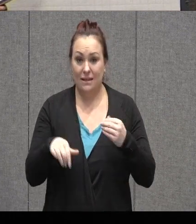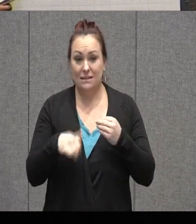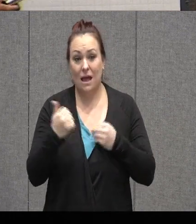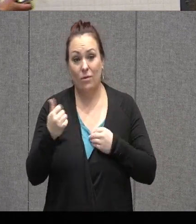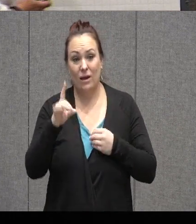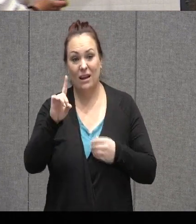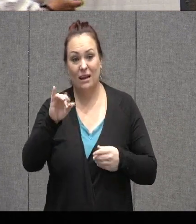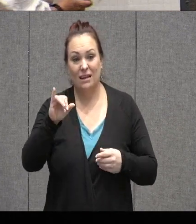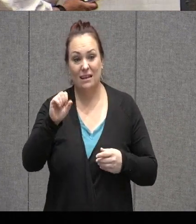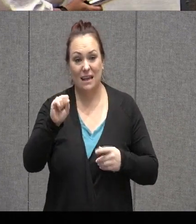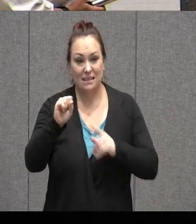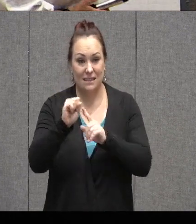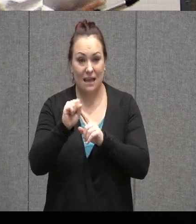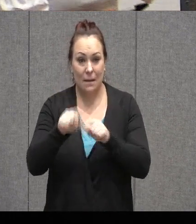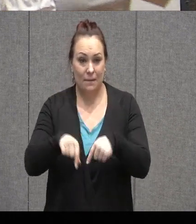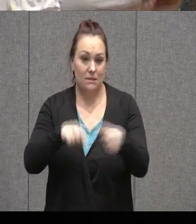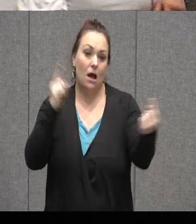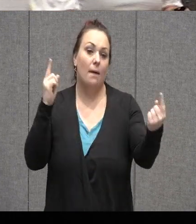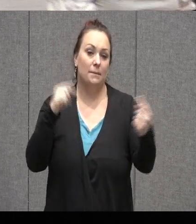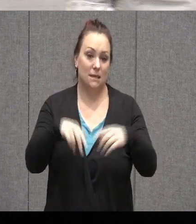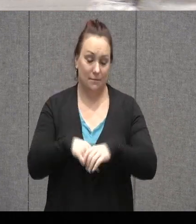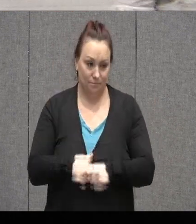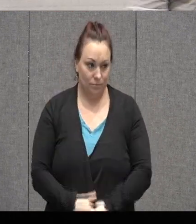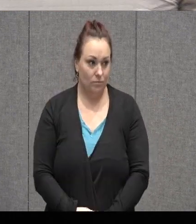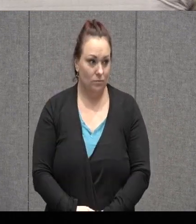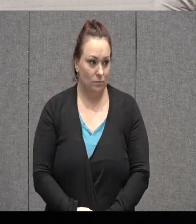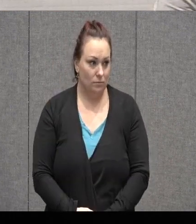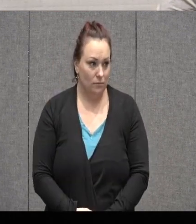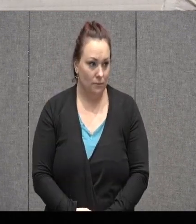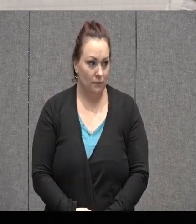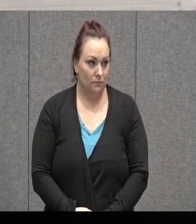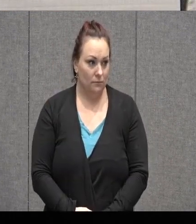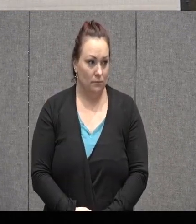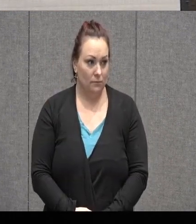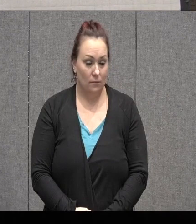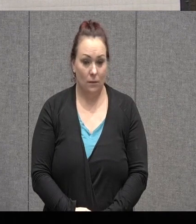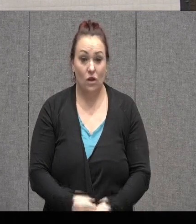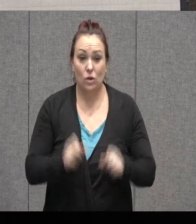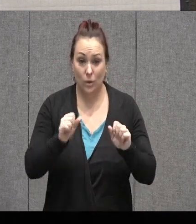This is a fun prefix, 'cause it means opposite. So, you can say disagree.